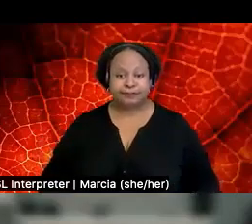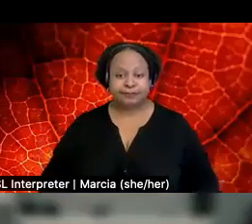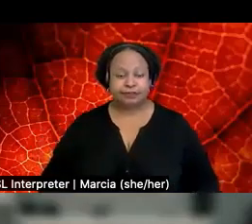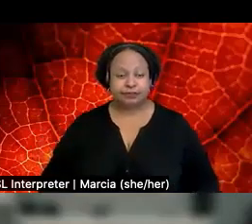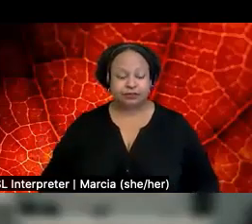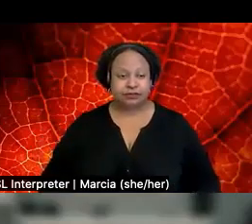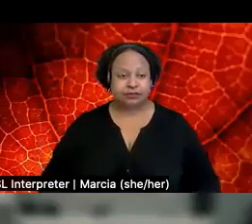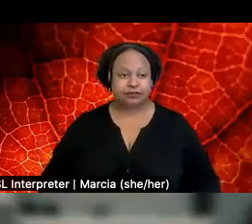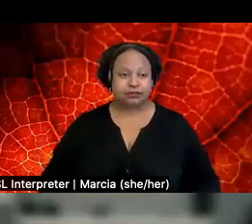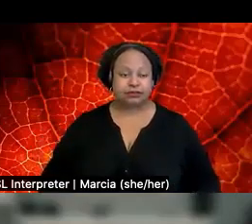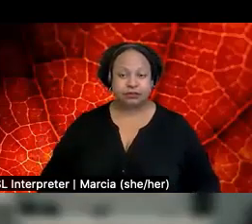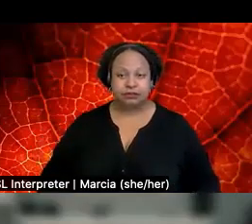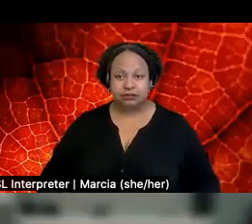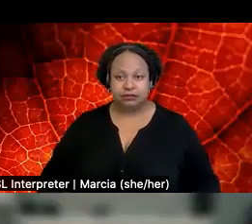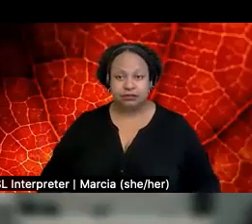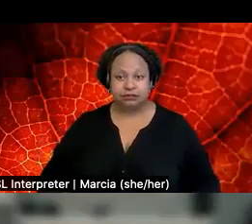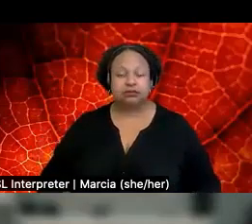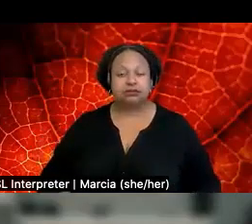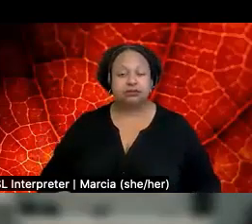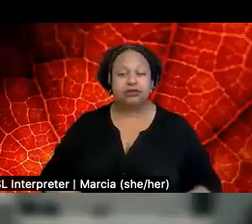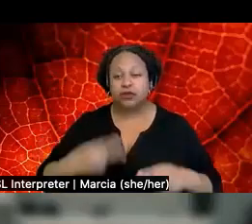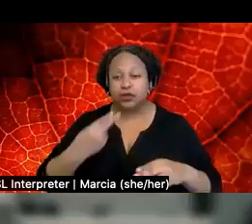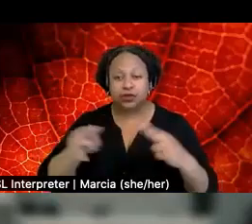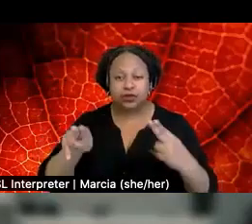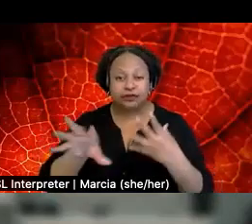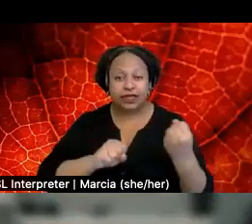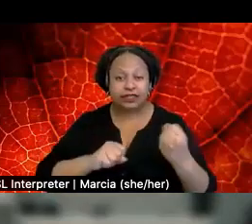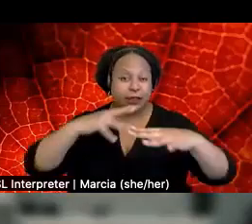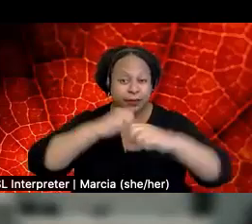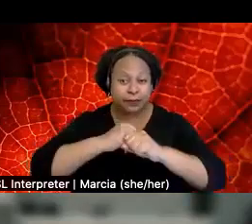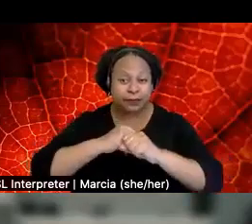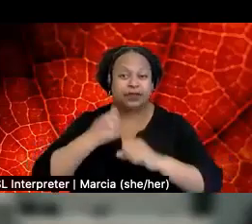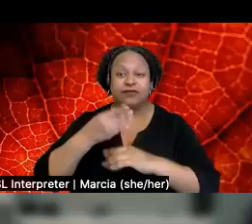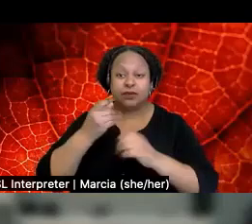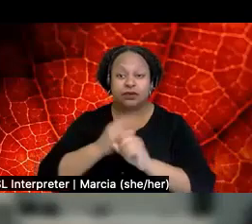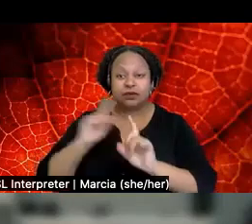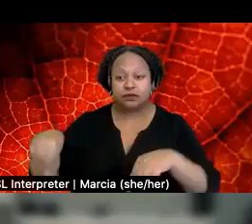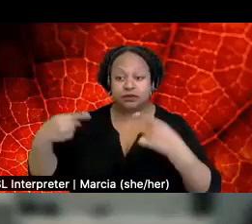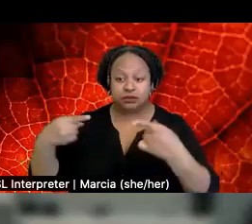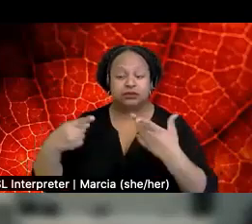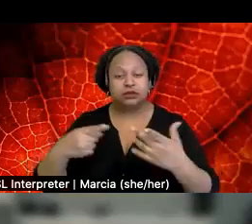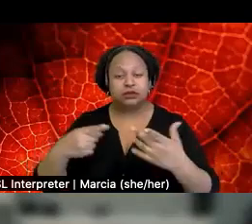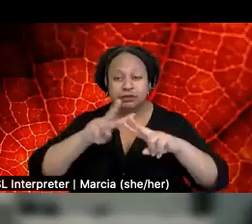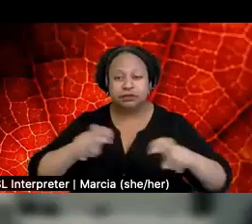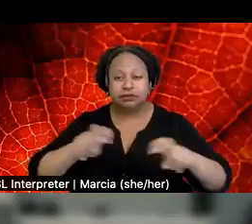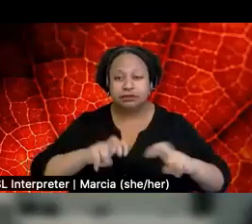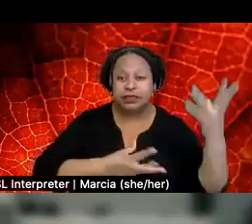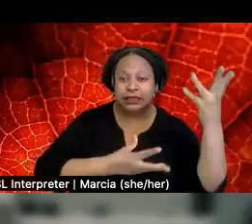This is a quick snapshot over the last couple of years, looking at data from accessibility